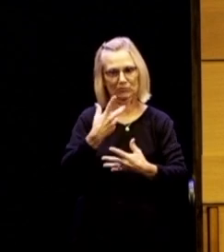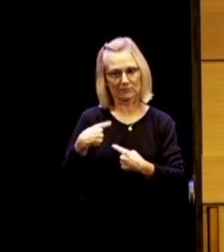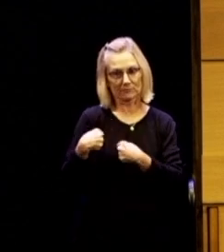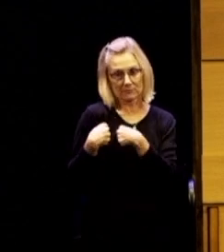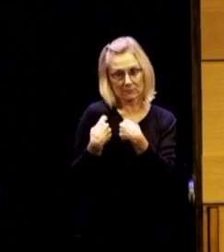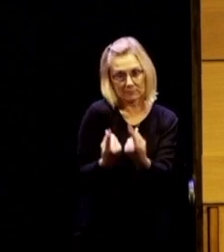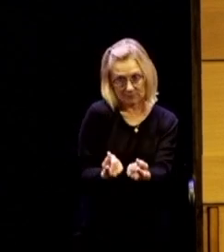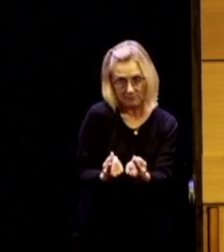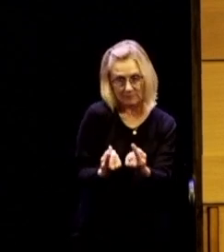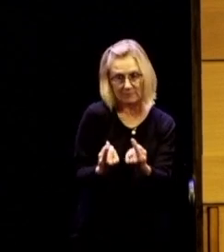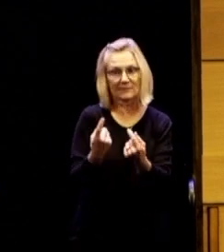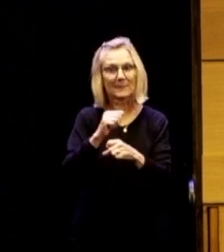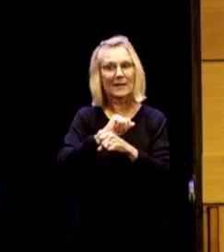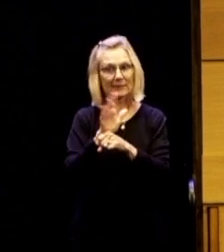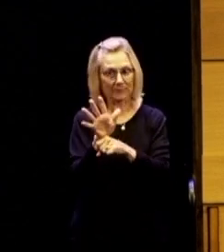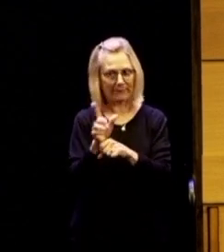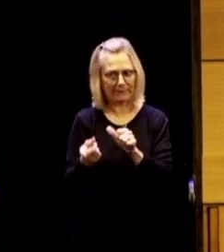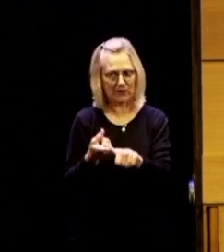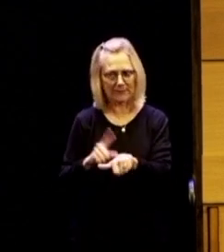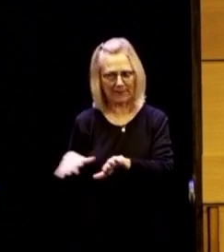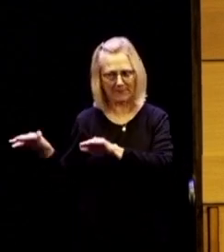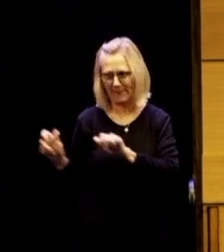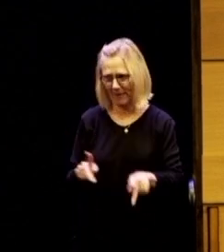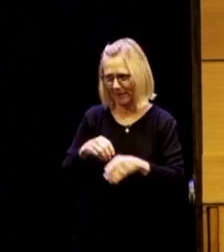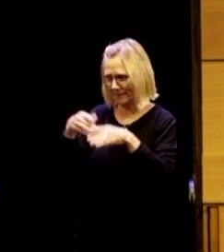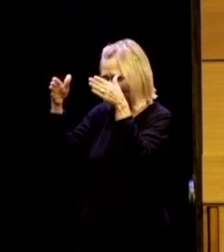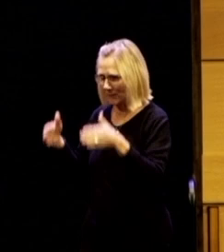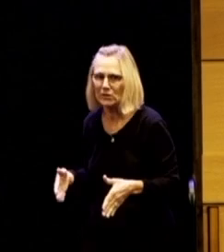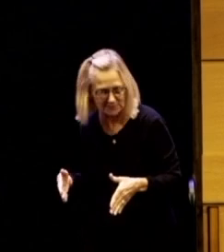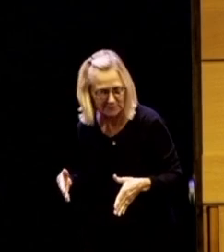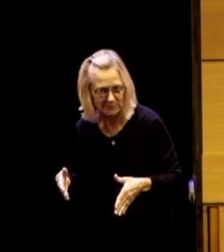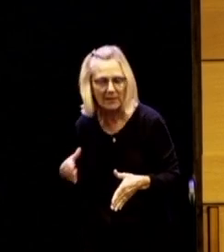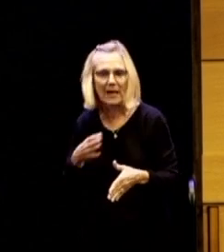This is the first in- person event since the pandemic